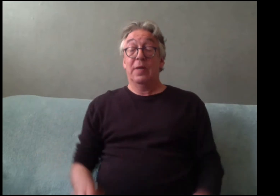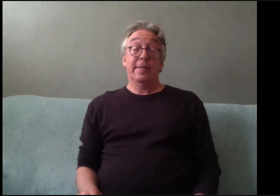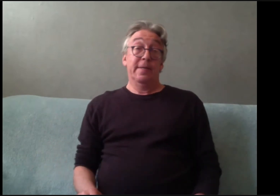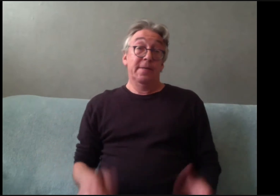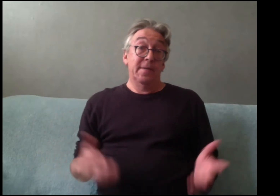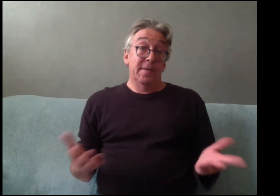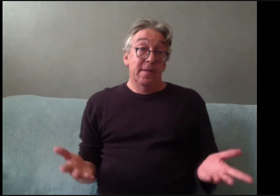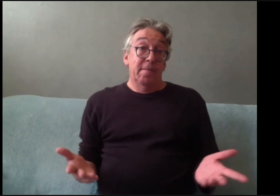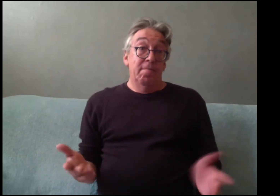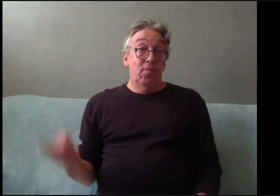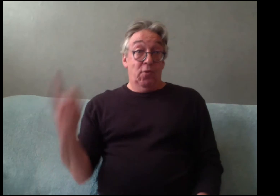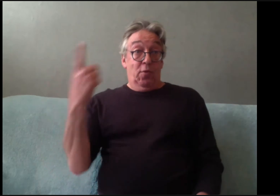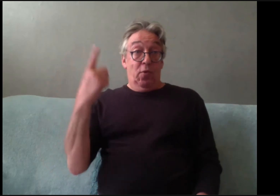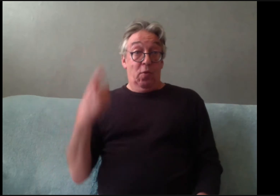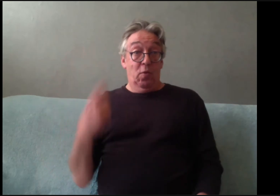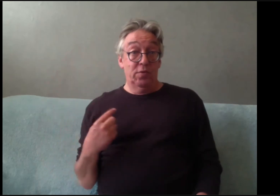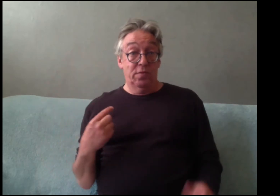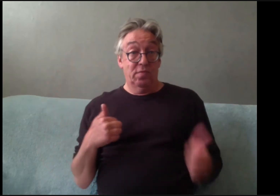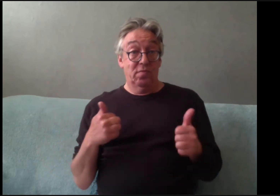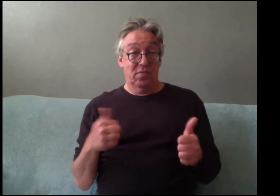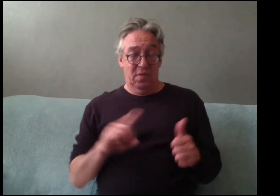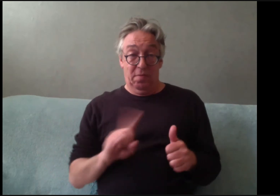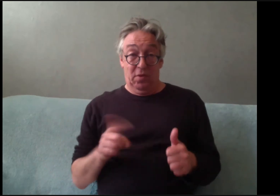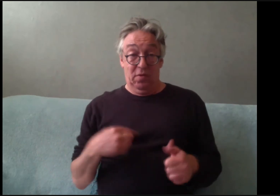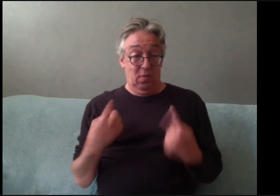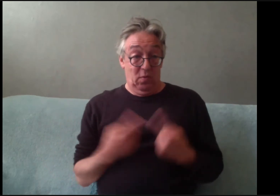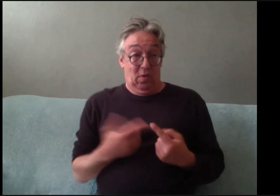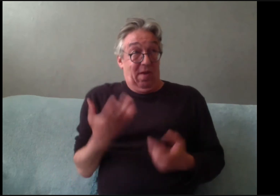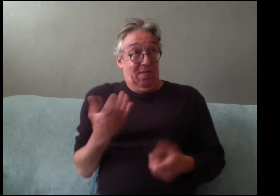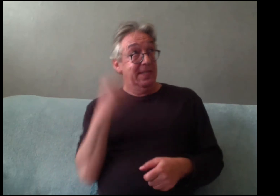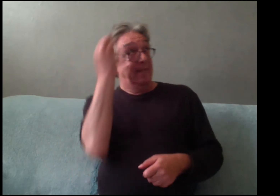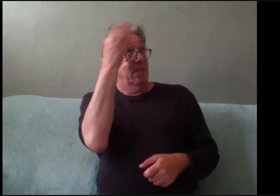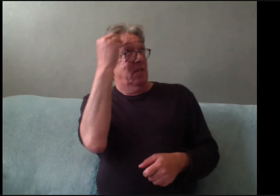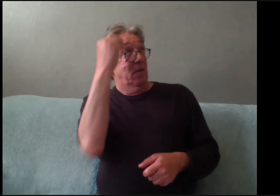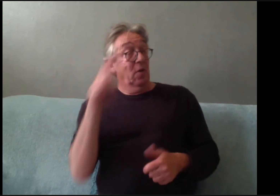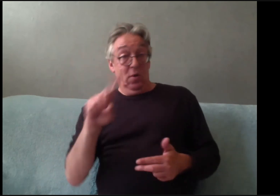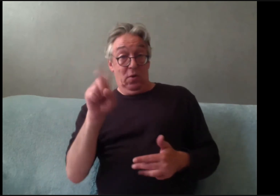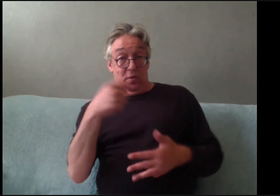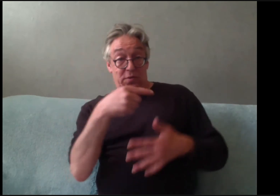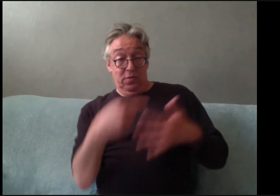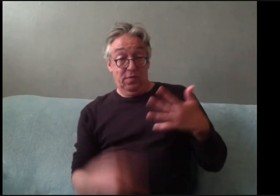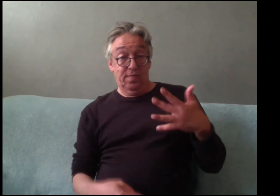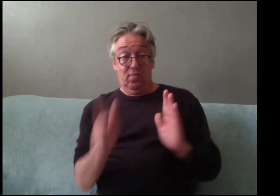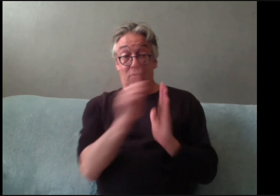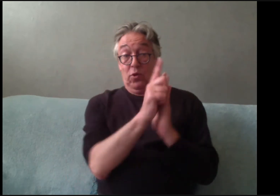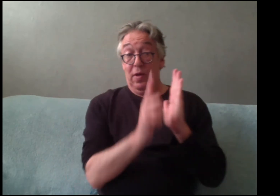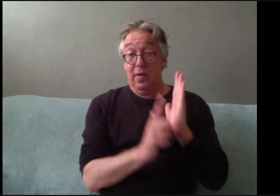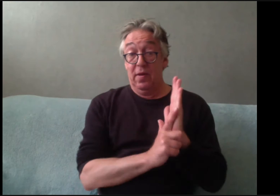But there are so many questions. What legal, medical and practical criteria should be used